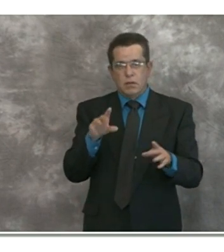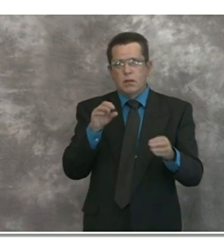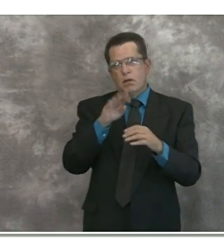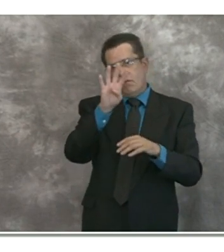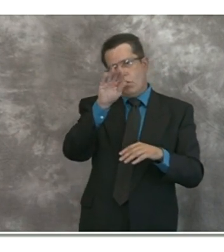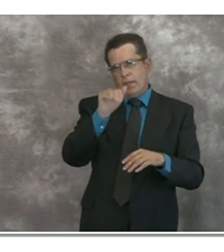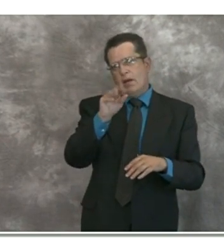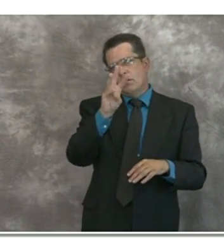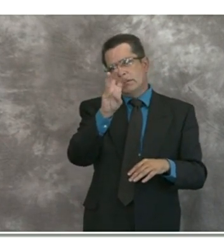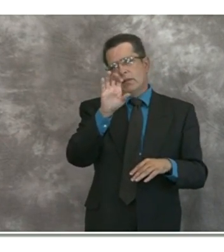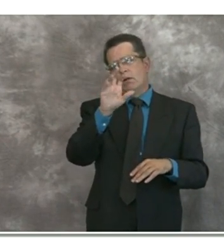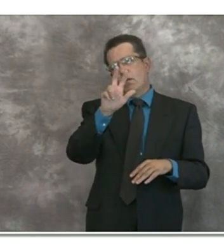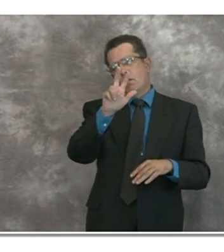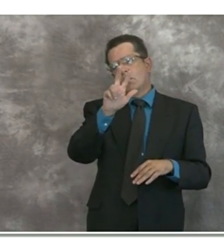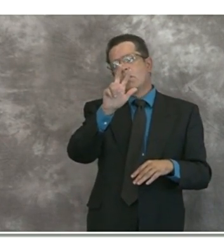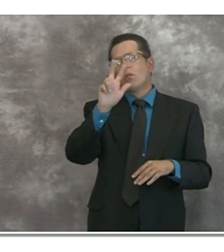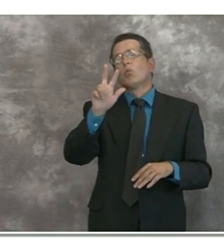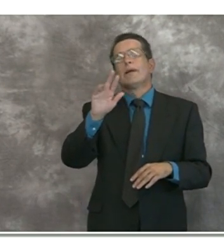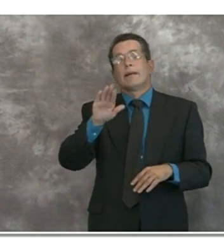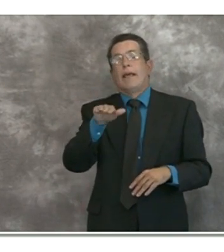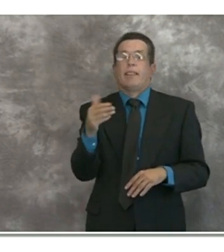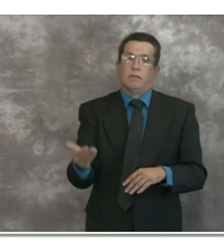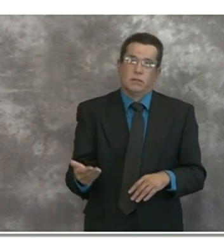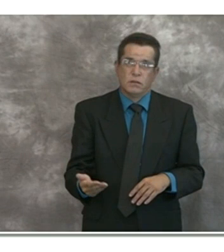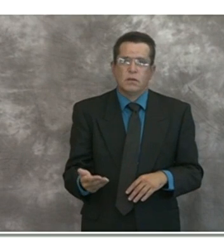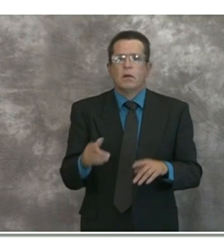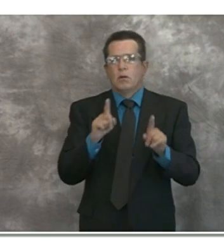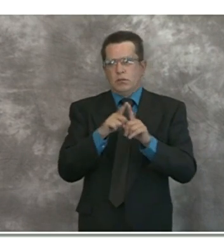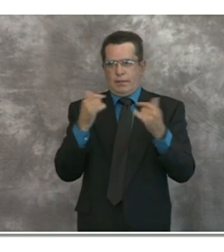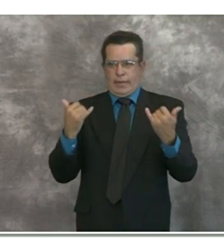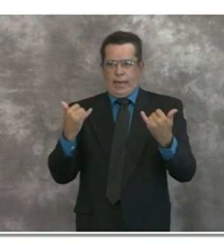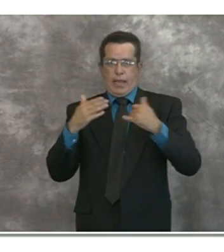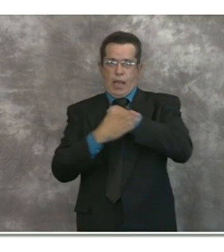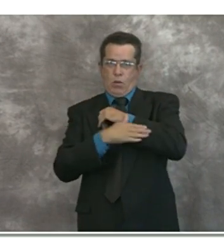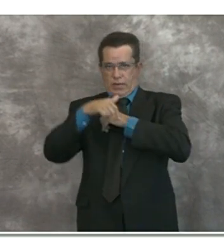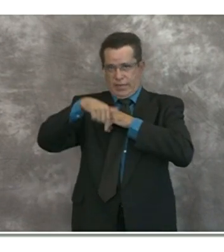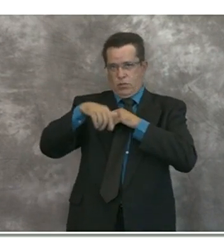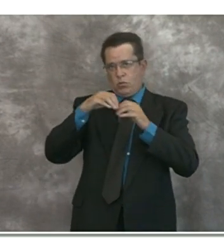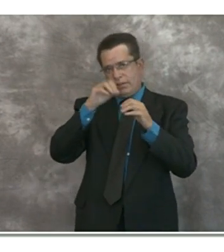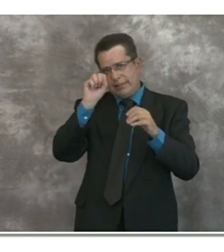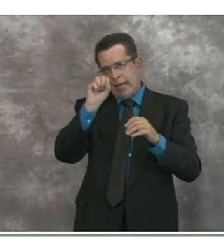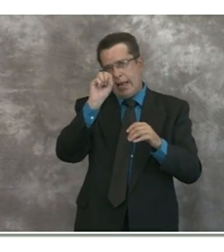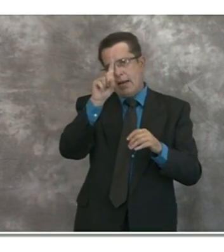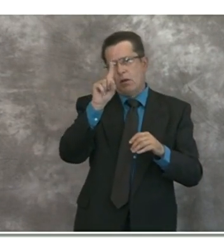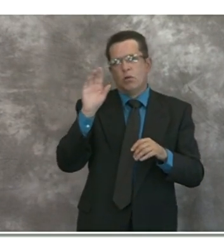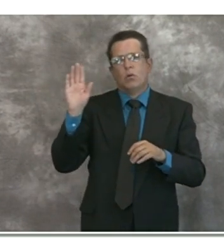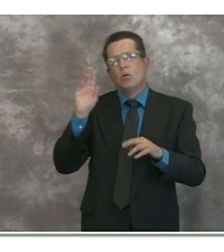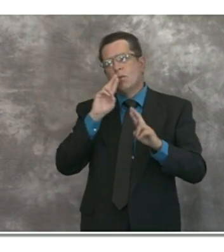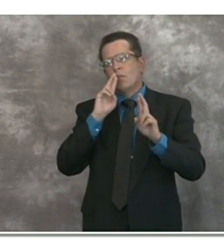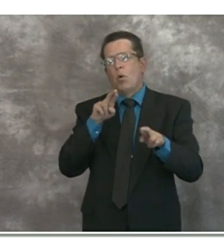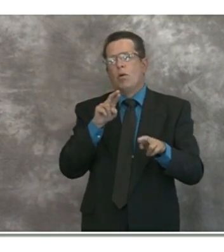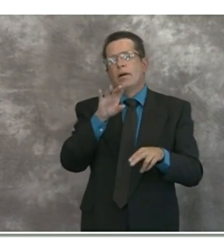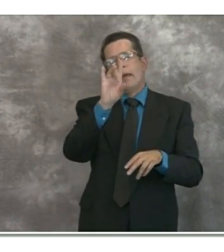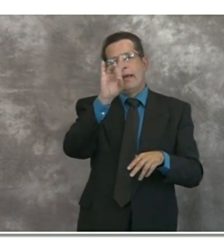STATEWIDE CALIFORNIA IS REPORTING OVER A 131,000 POSITIVE CASES WHICH INCLUDES